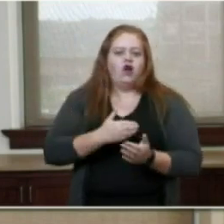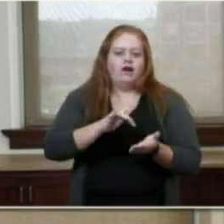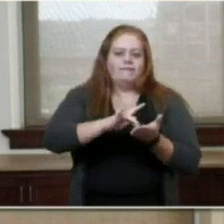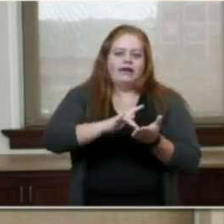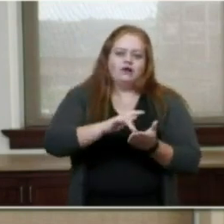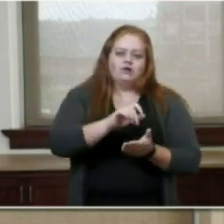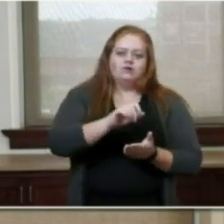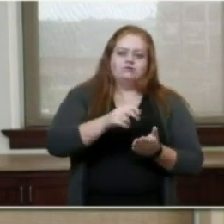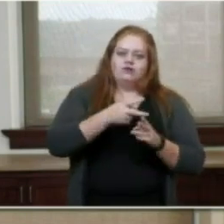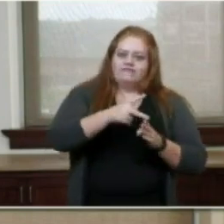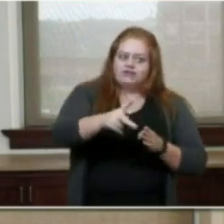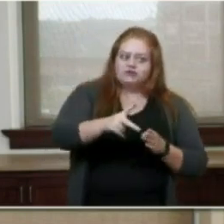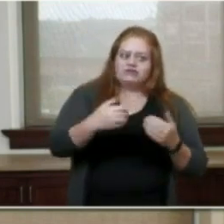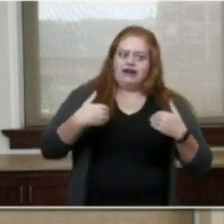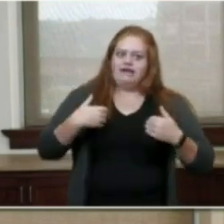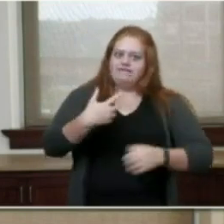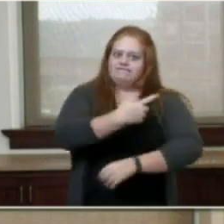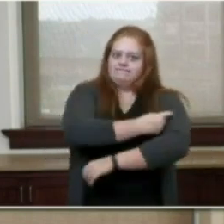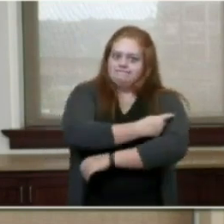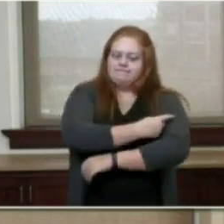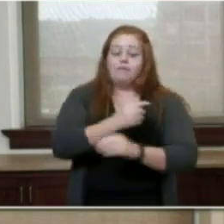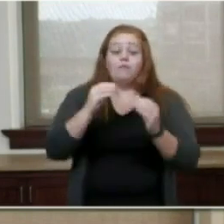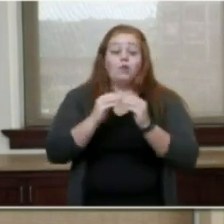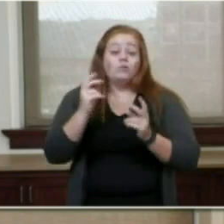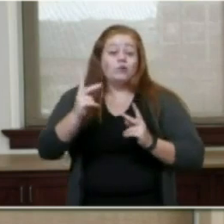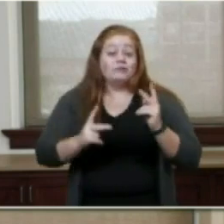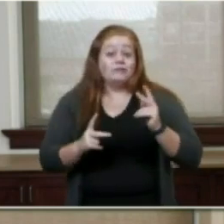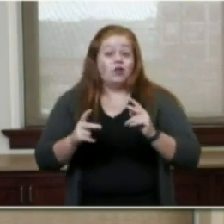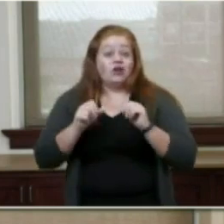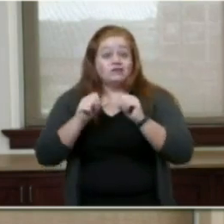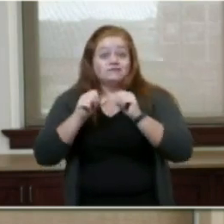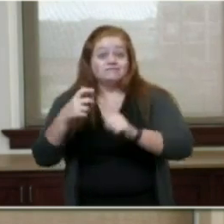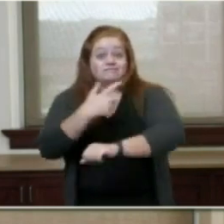vaccinated and more and more people are doing so every day. So we that is